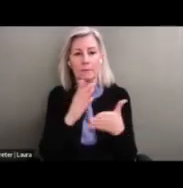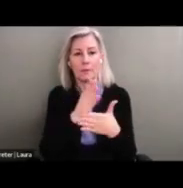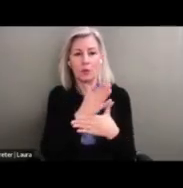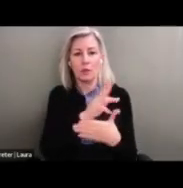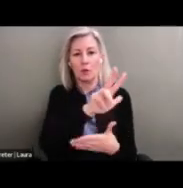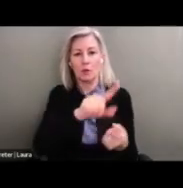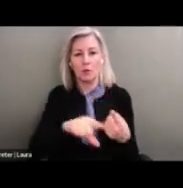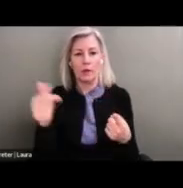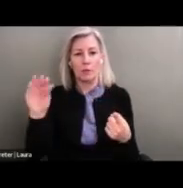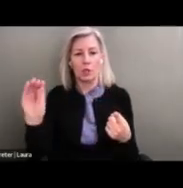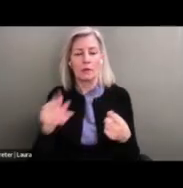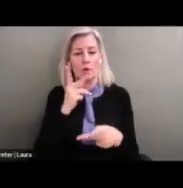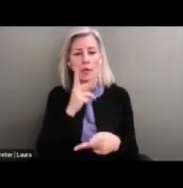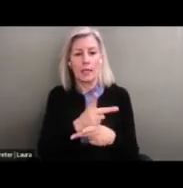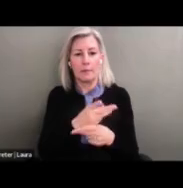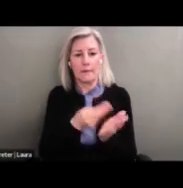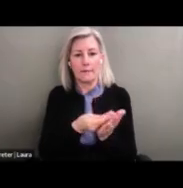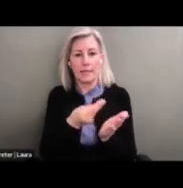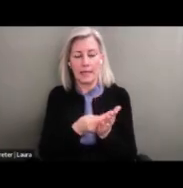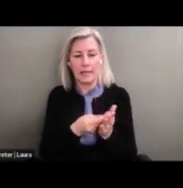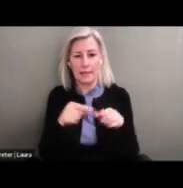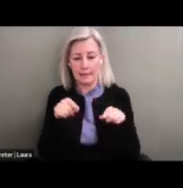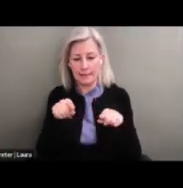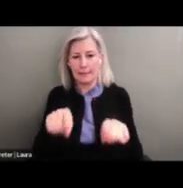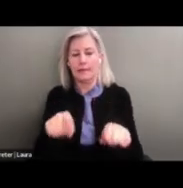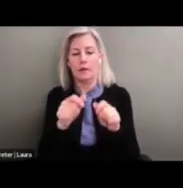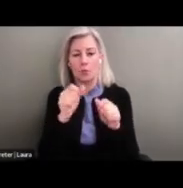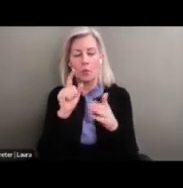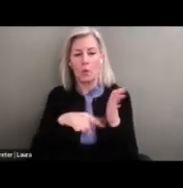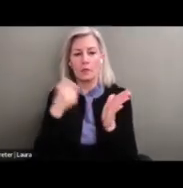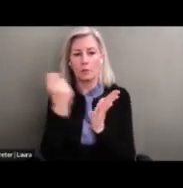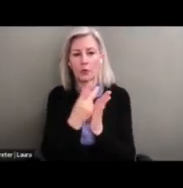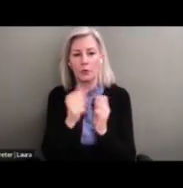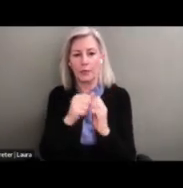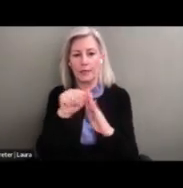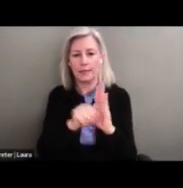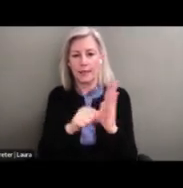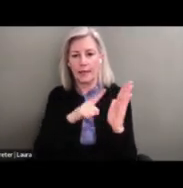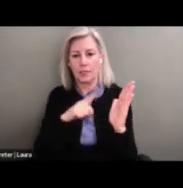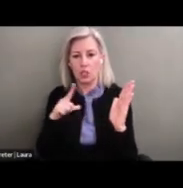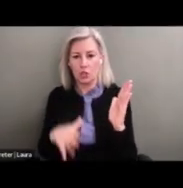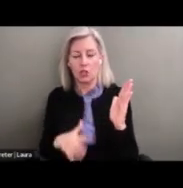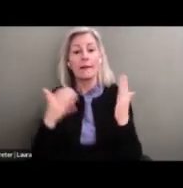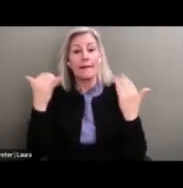reduced